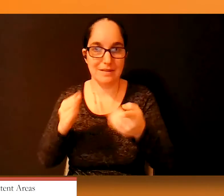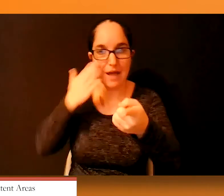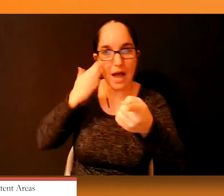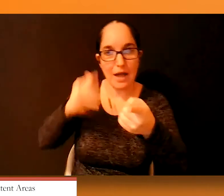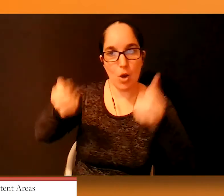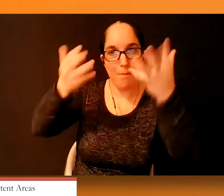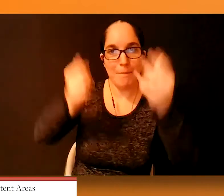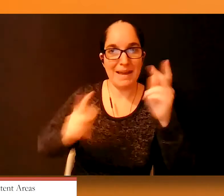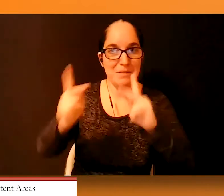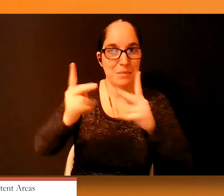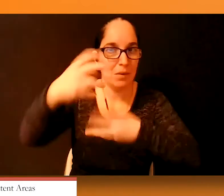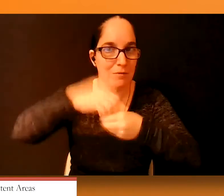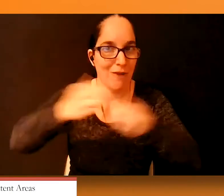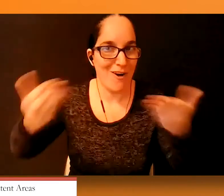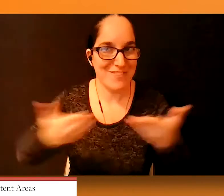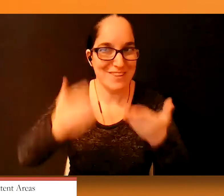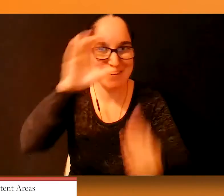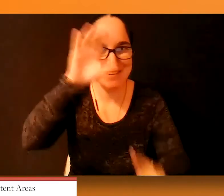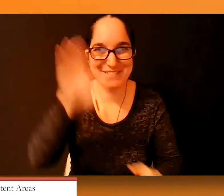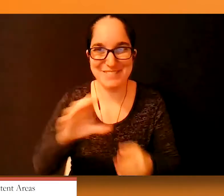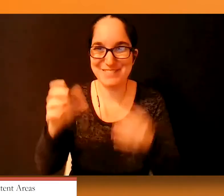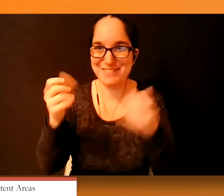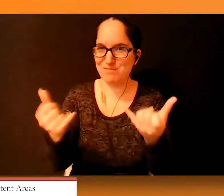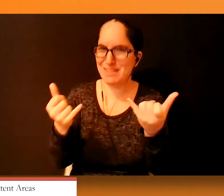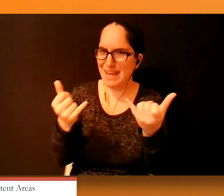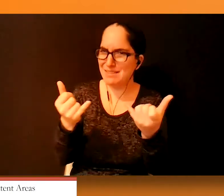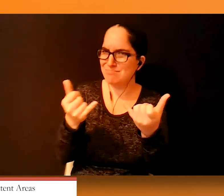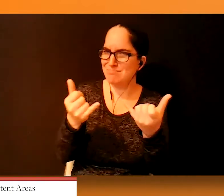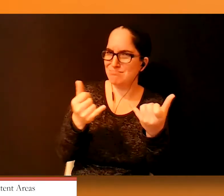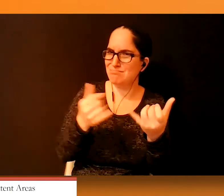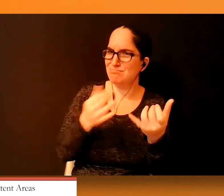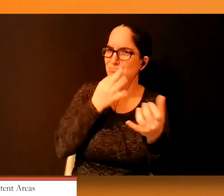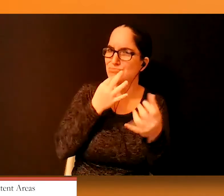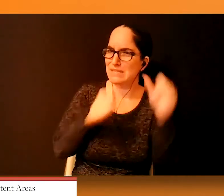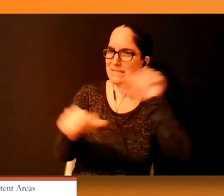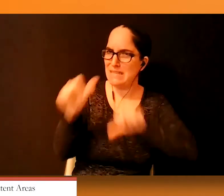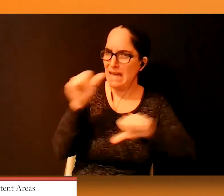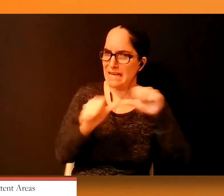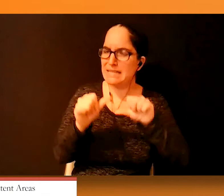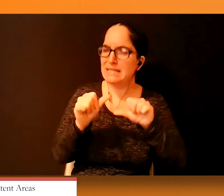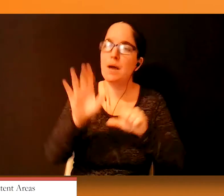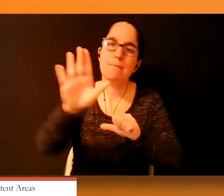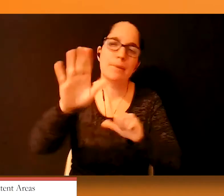or on the Zoom meeting are scientists. You guys read in a very different way